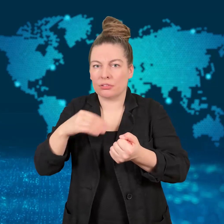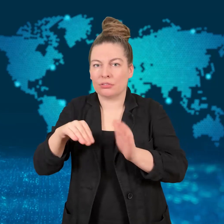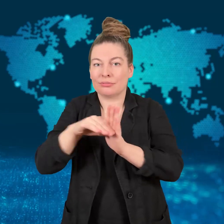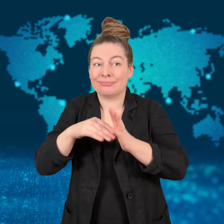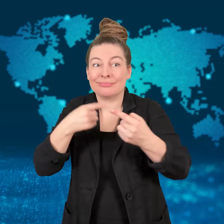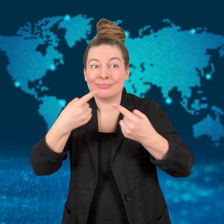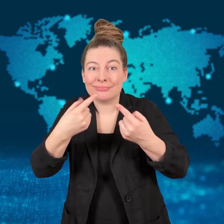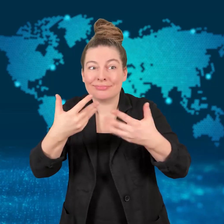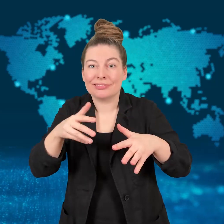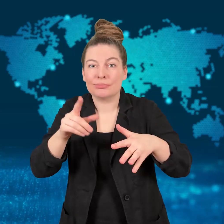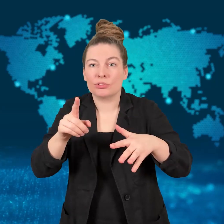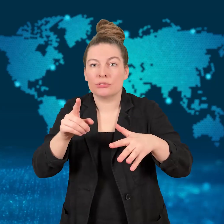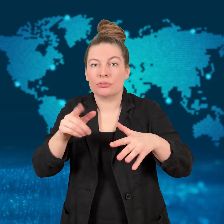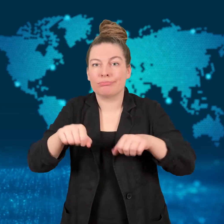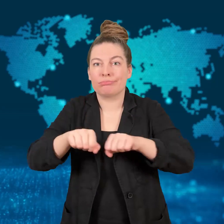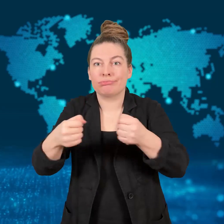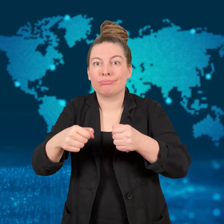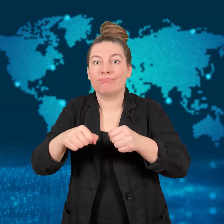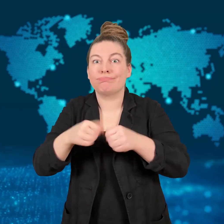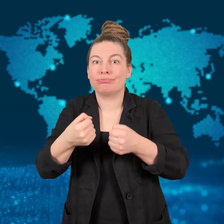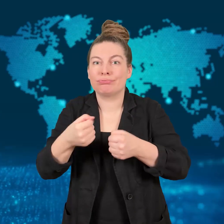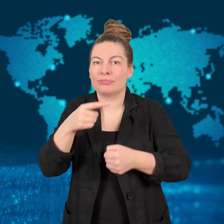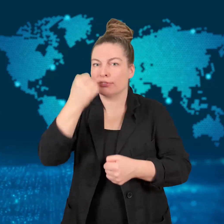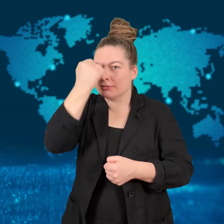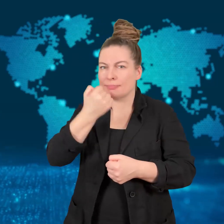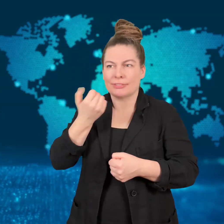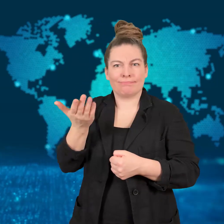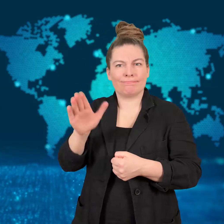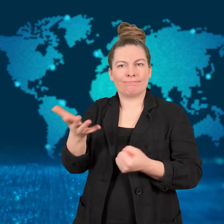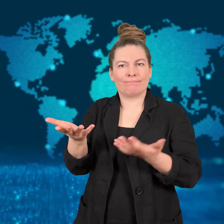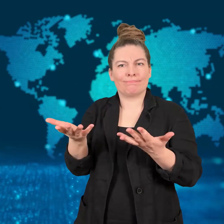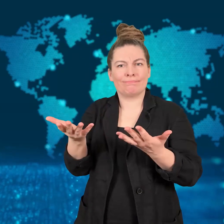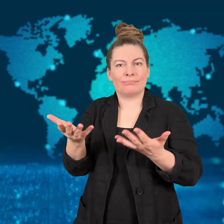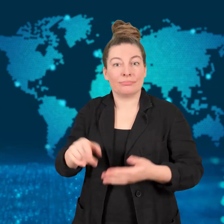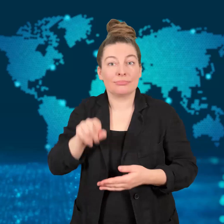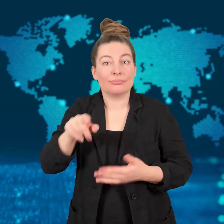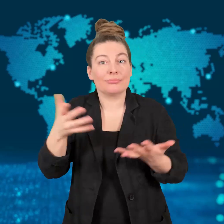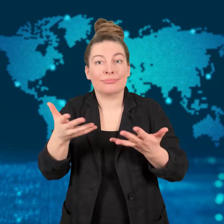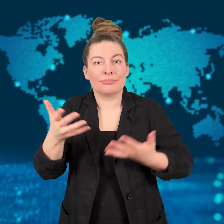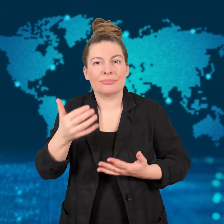the conditions of the ceasefire.